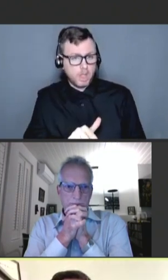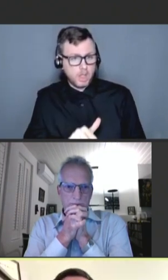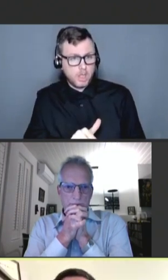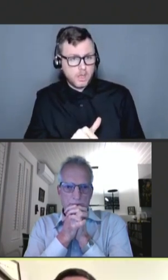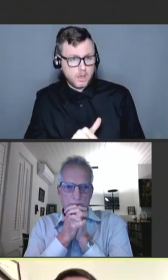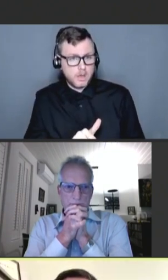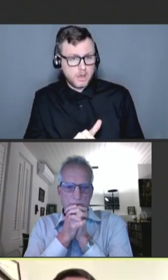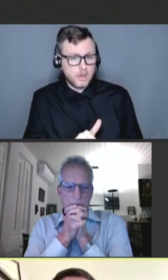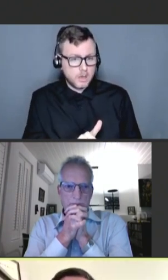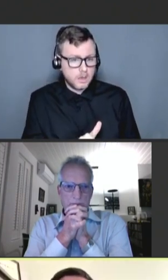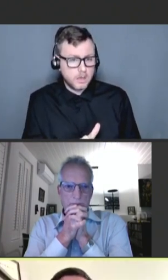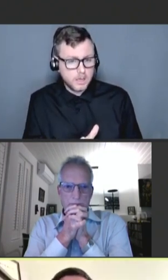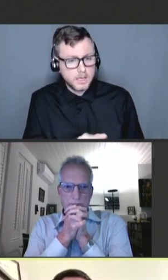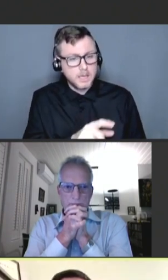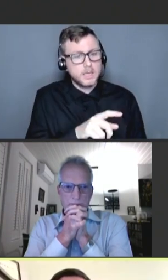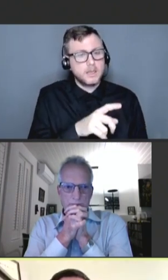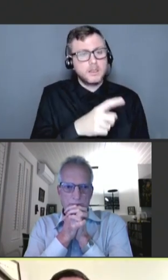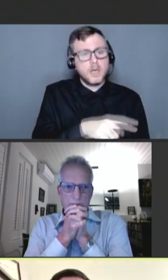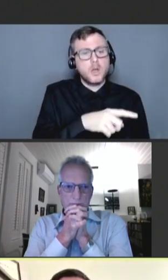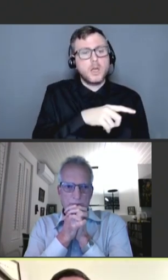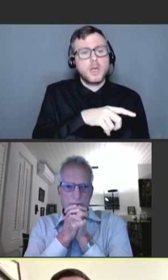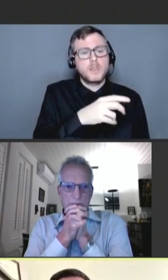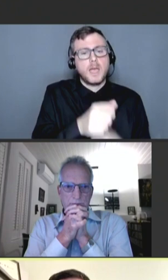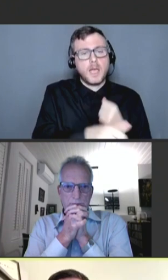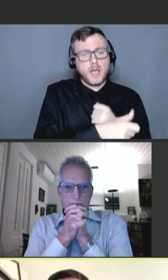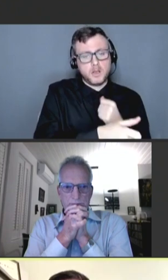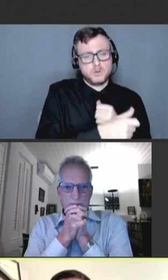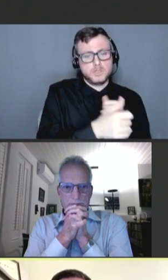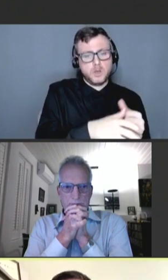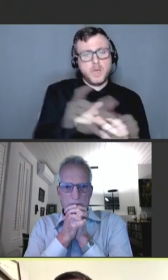and also the absolute scale and different organ systems and you can see, you know,